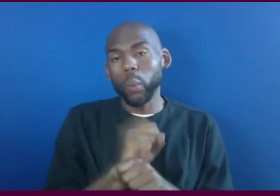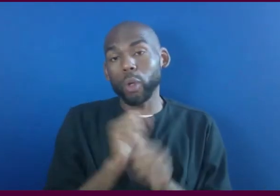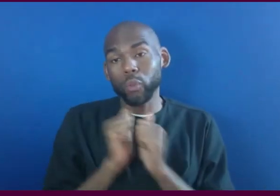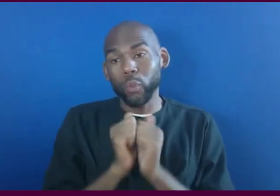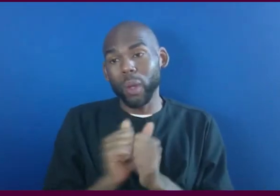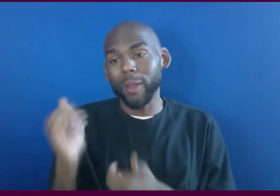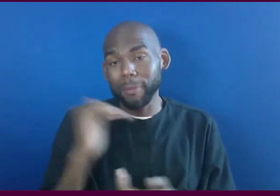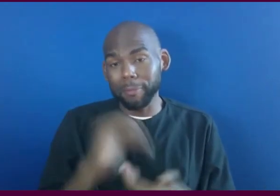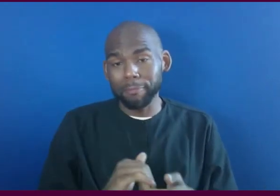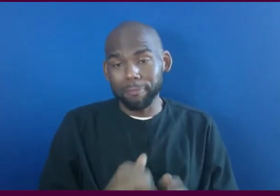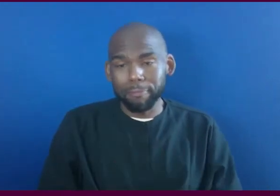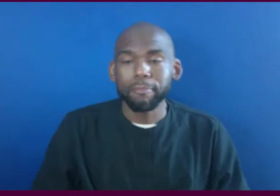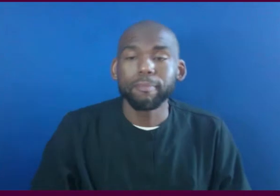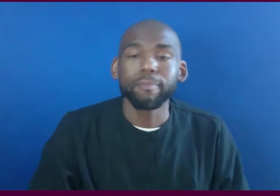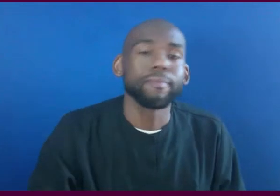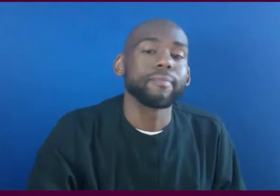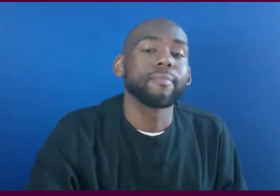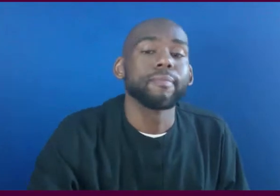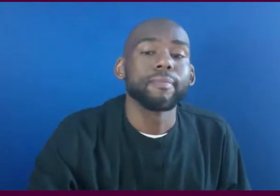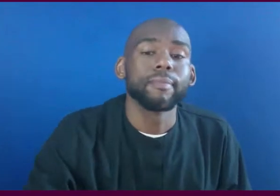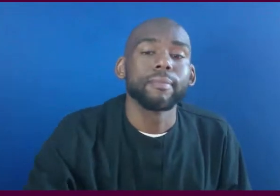Ashley Inkumsah: Mm-hmm (affirmative). Absolutely.